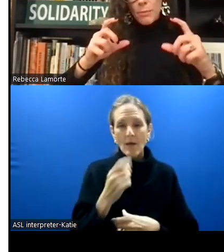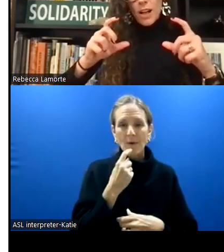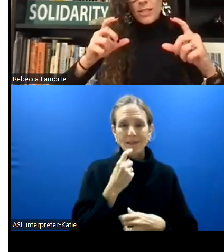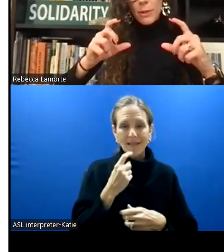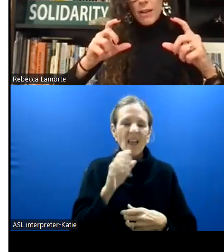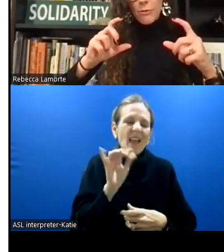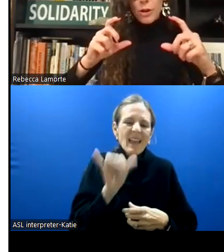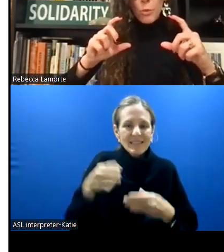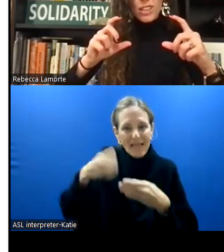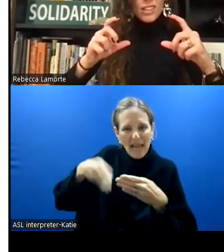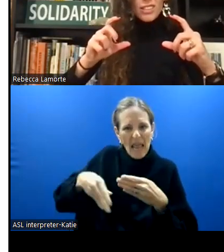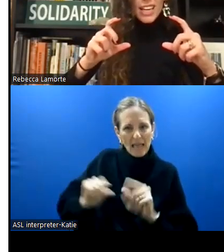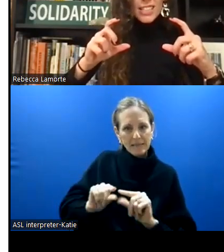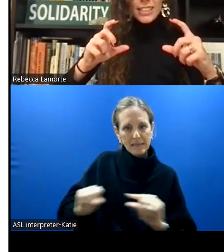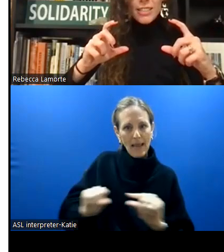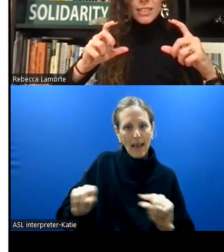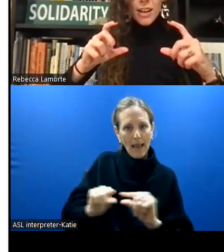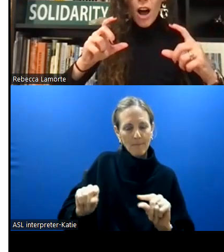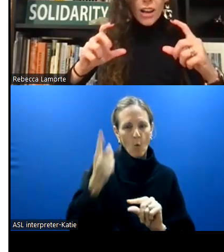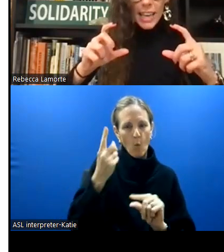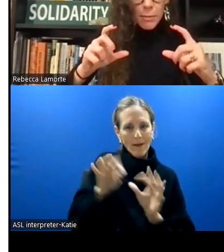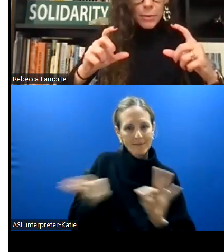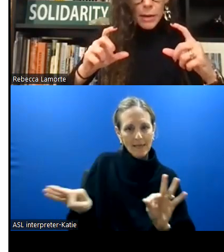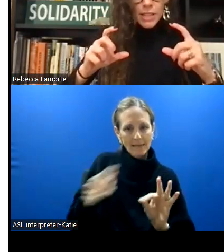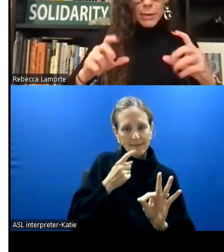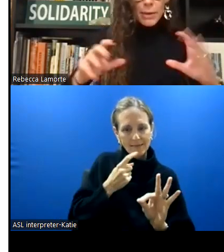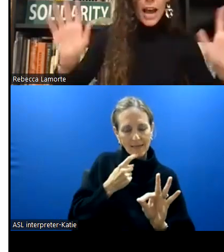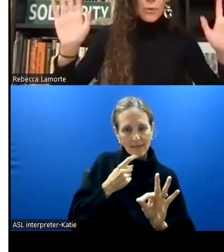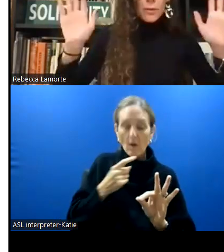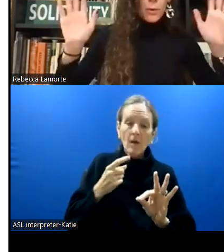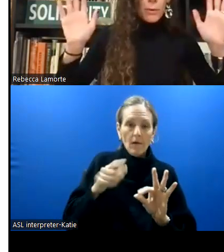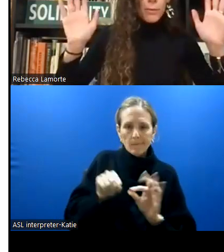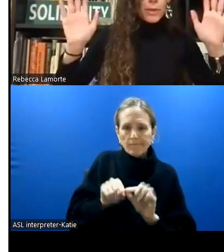of the policy platform, one little sentence on a campaign website about how we support people